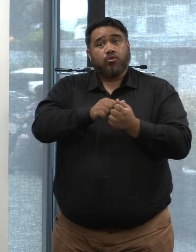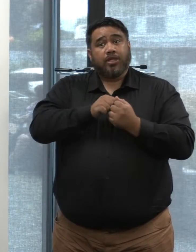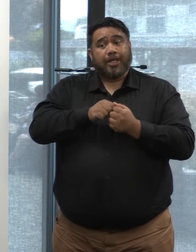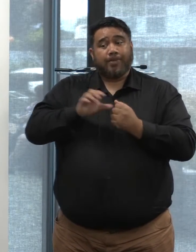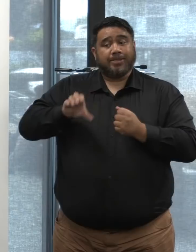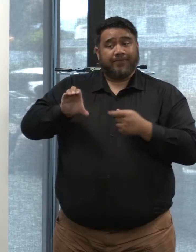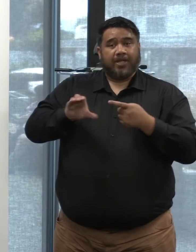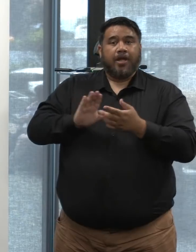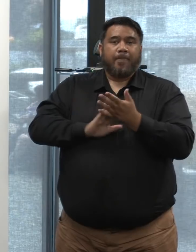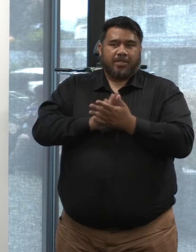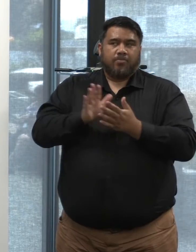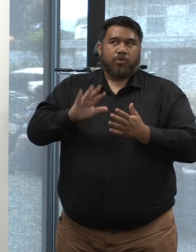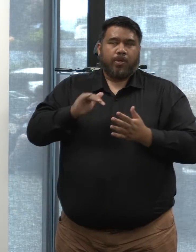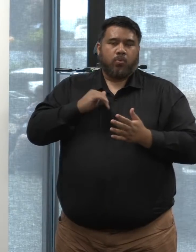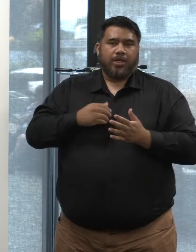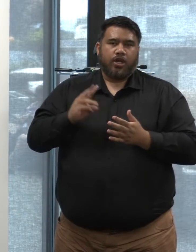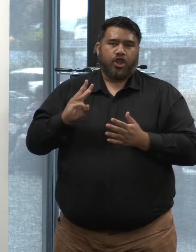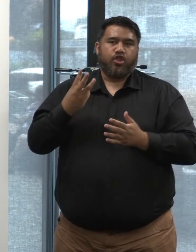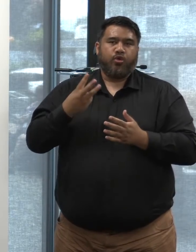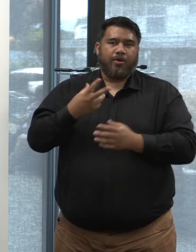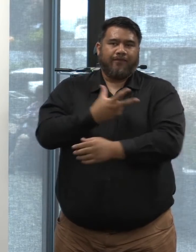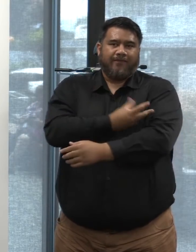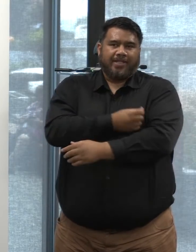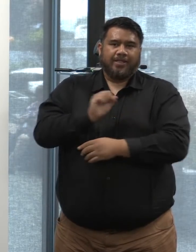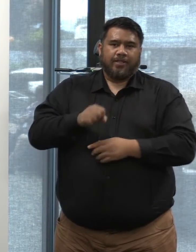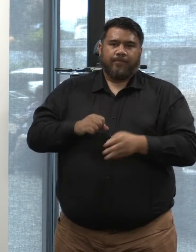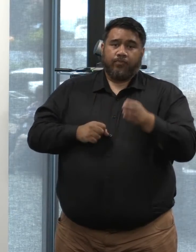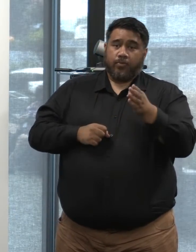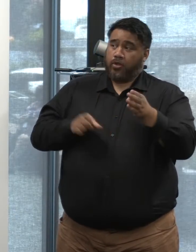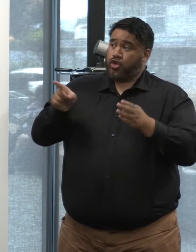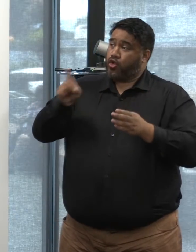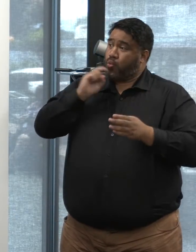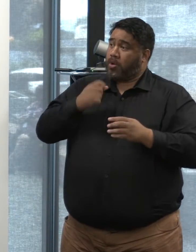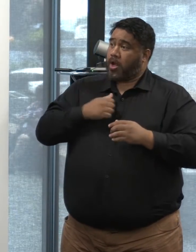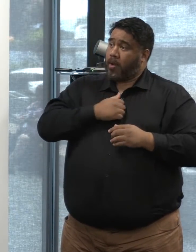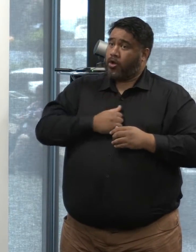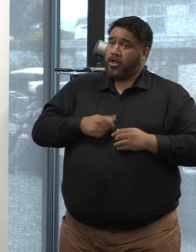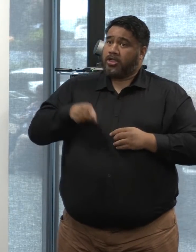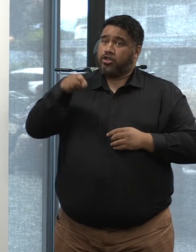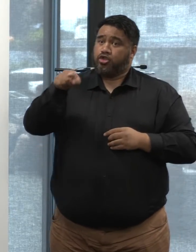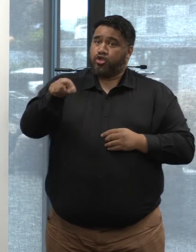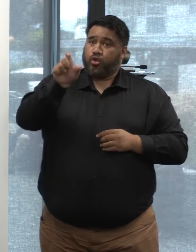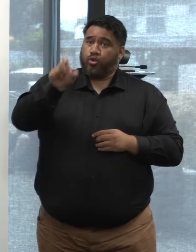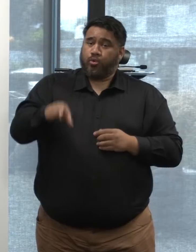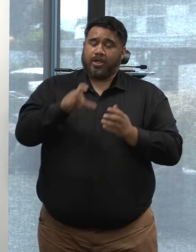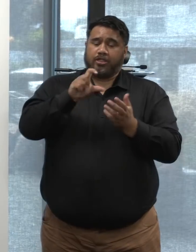have previously signalled I think it's likely later on in the year, in order to keep your